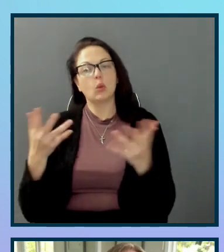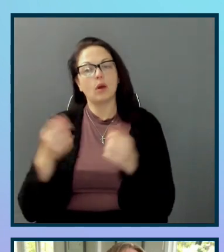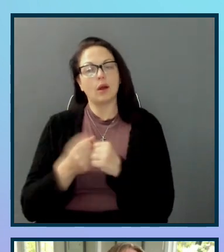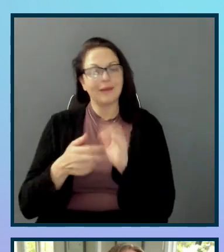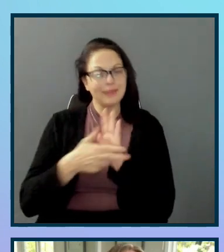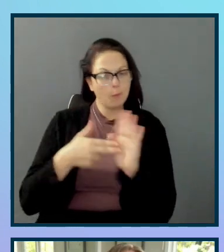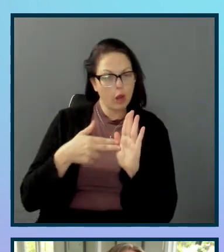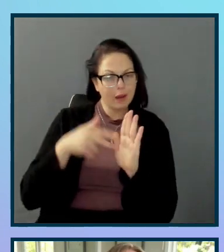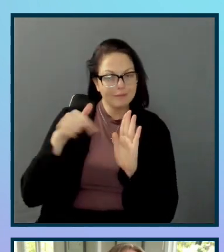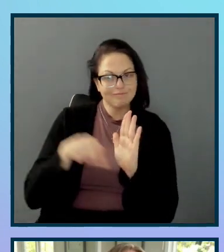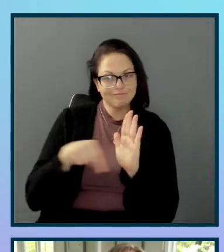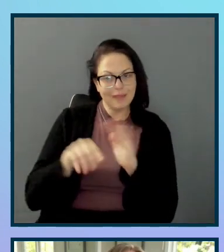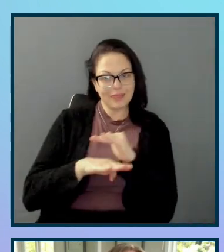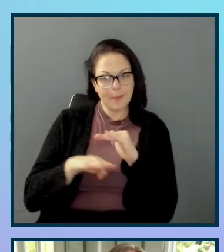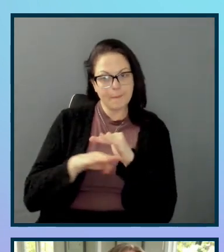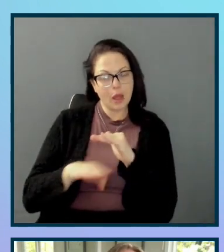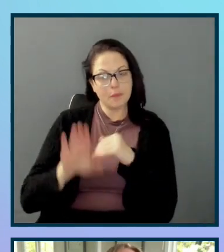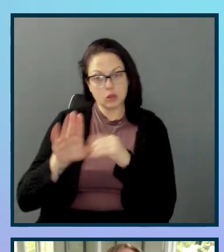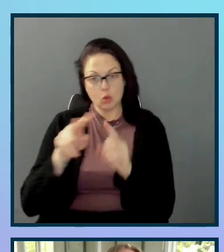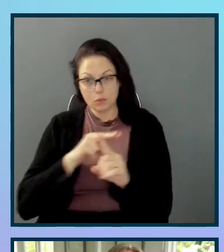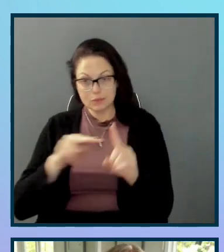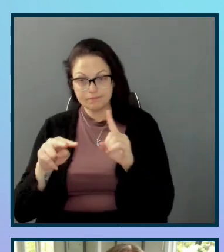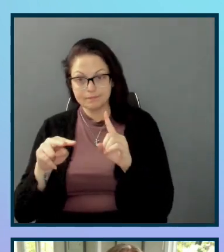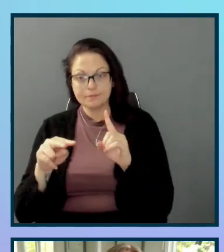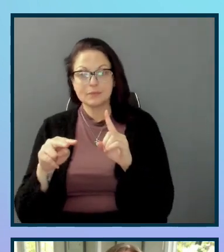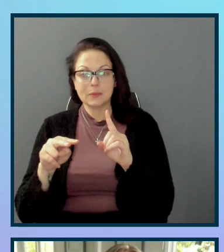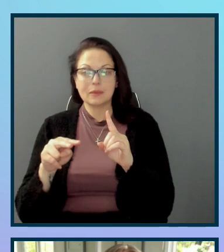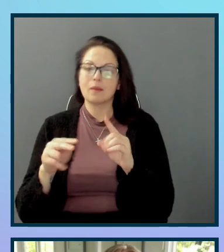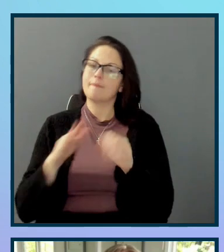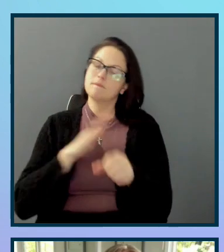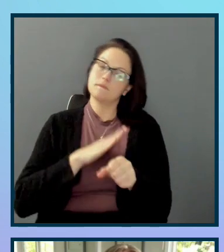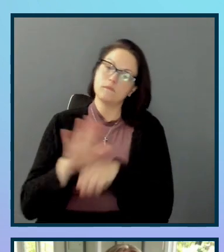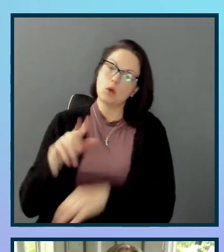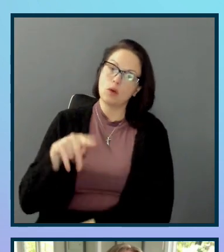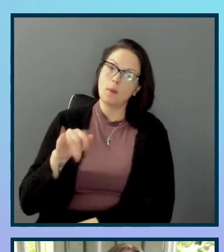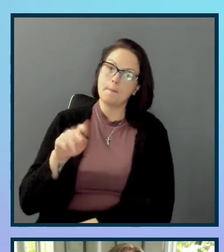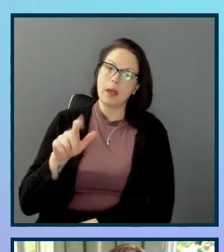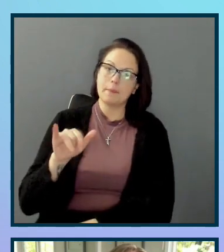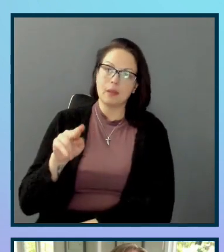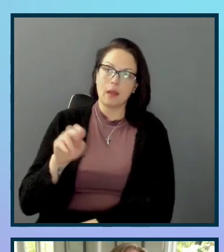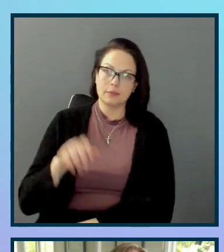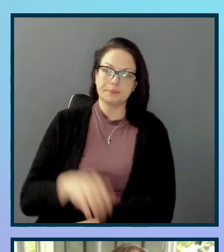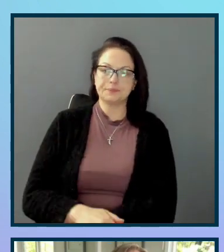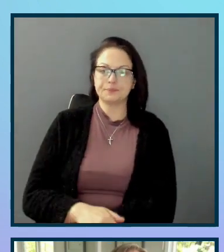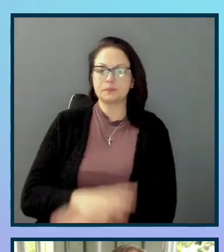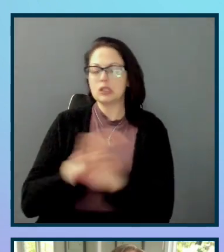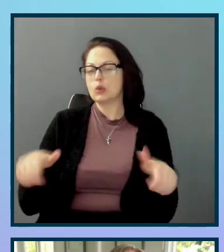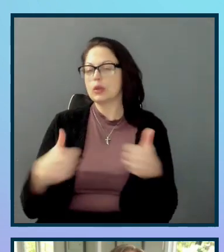You really wanna have your perspective be the full pipeline. And so the challenge with that